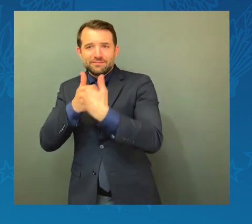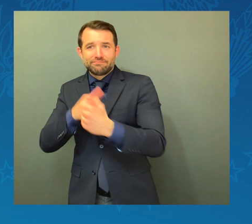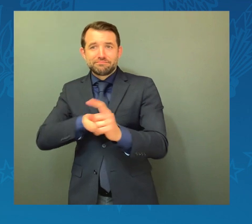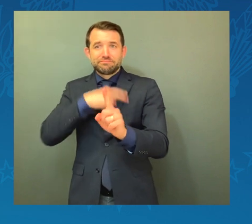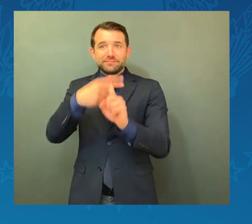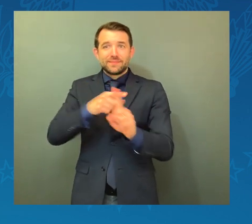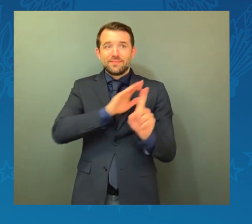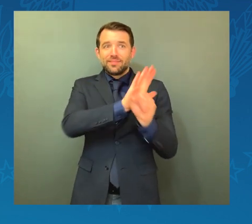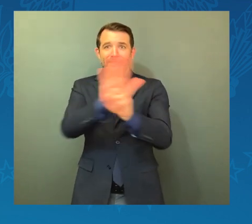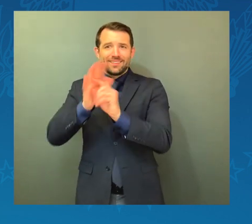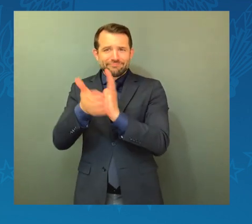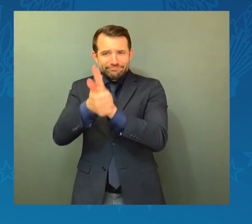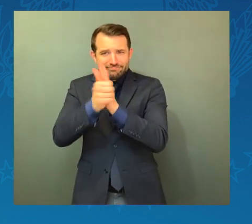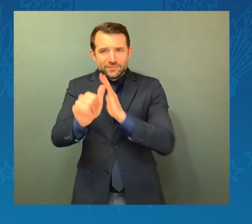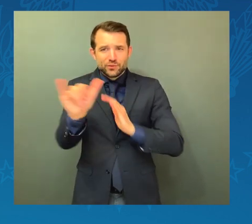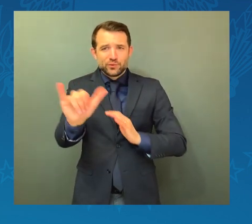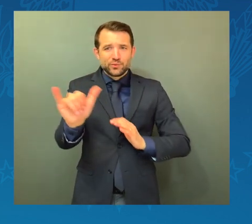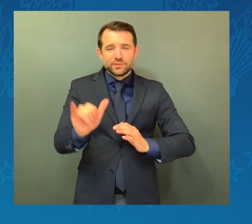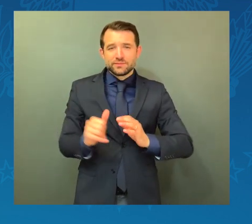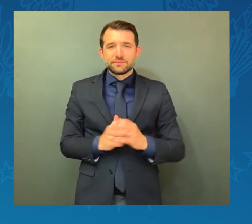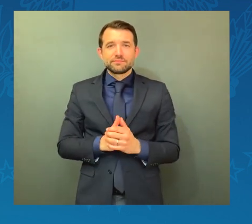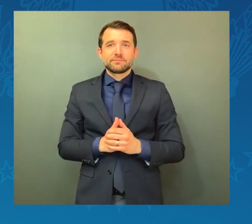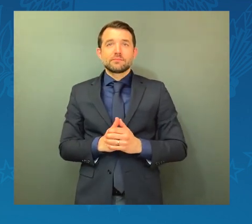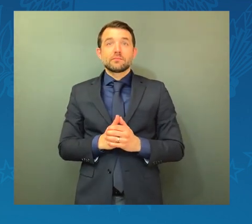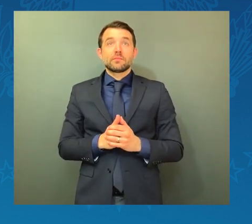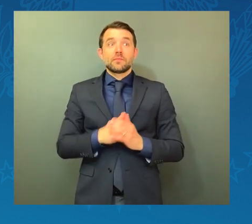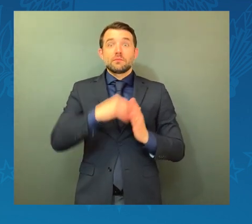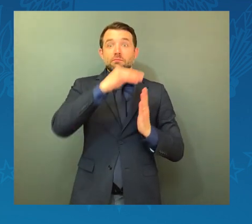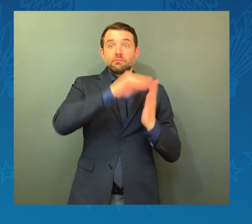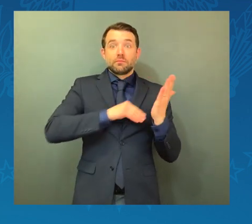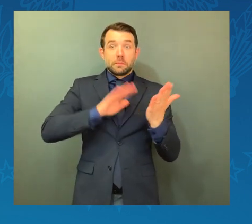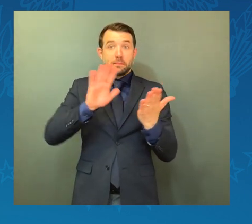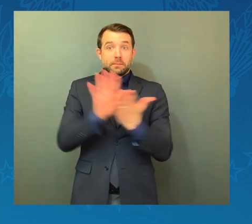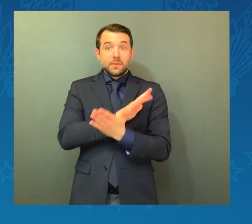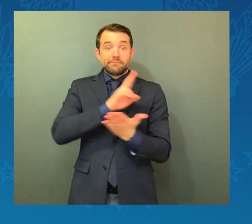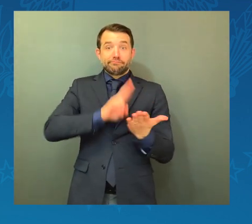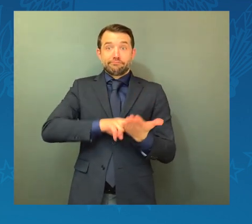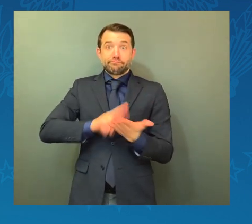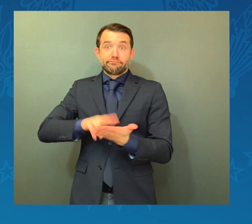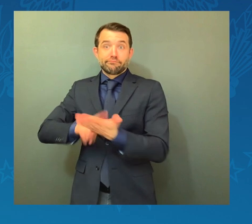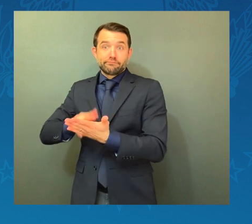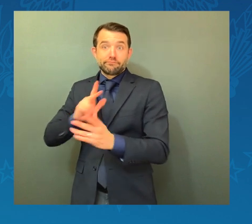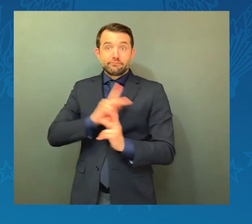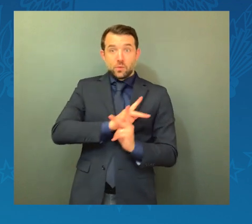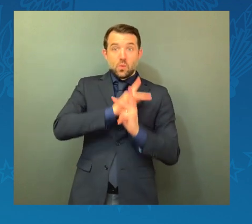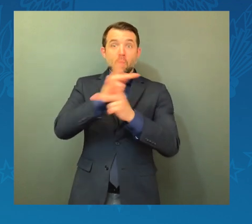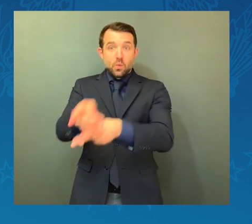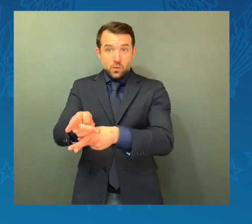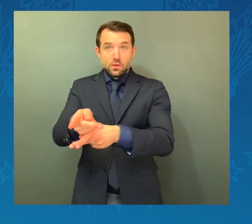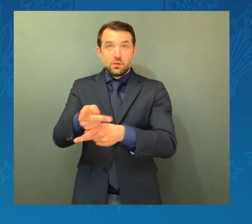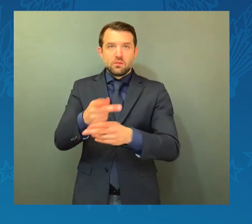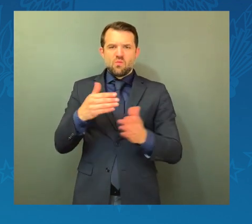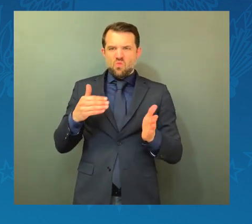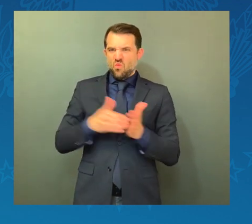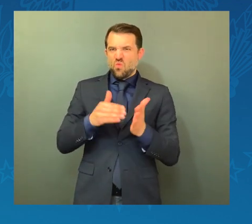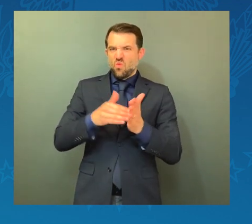When they make a loan, they often personally feel its impact because, of course, they are there,